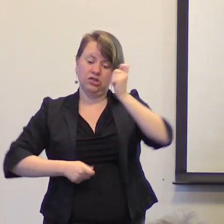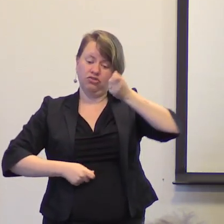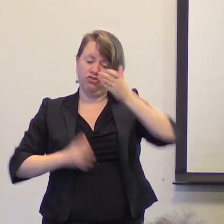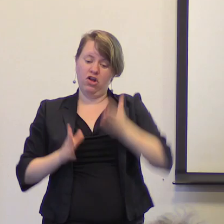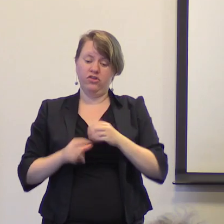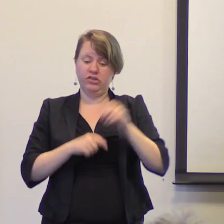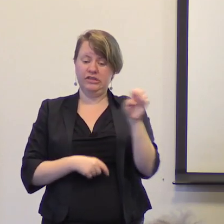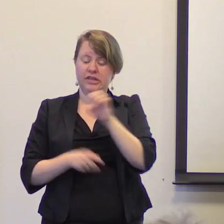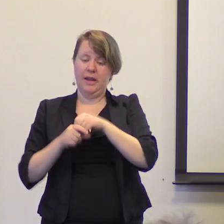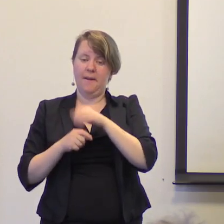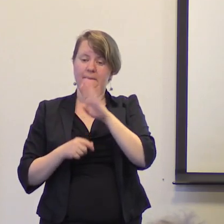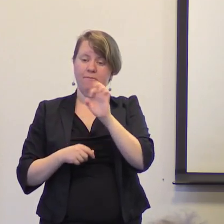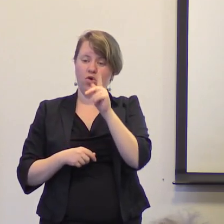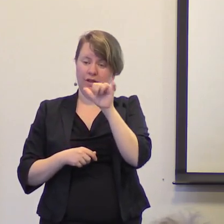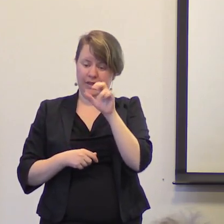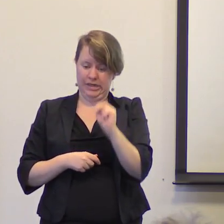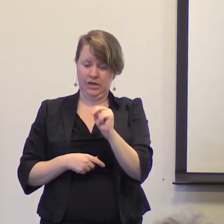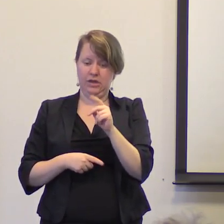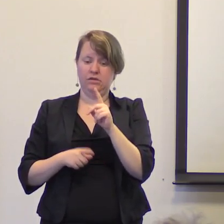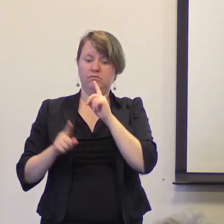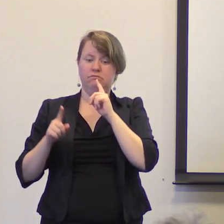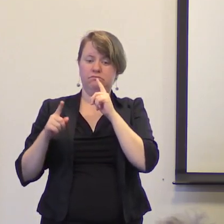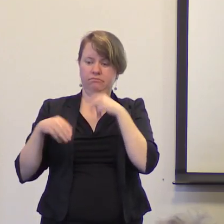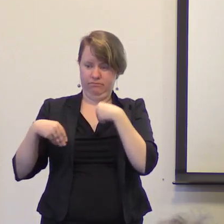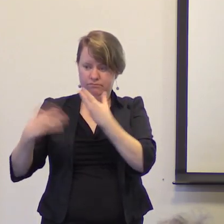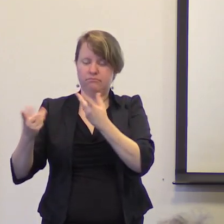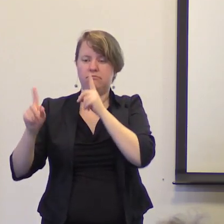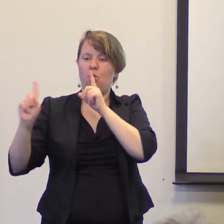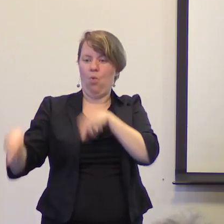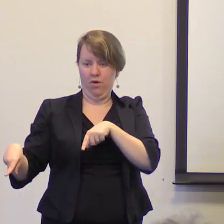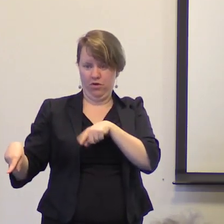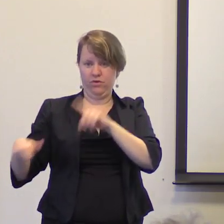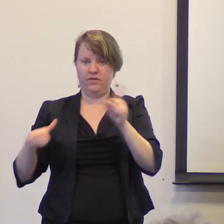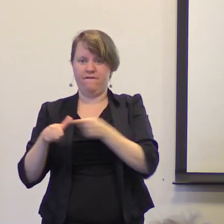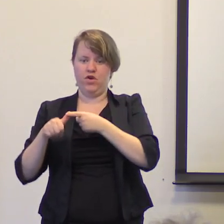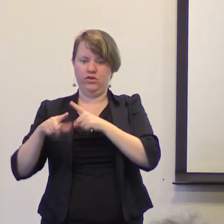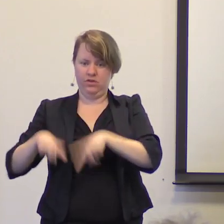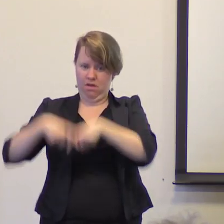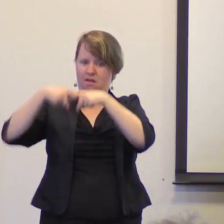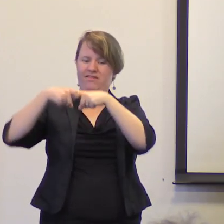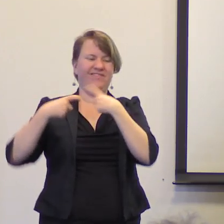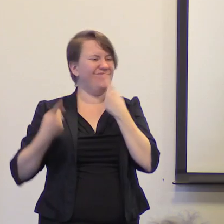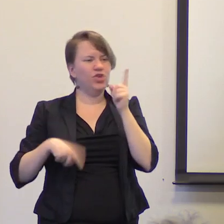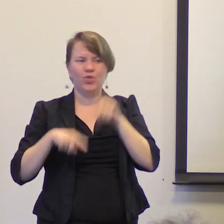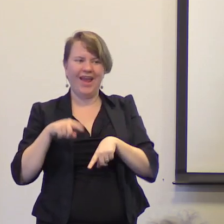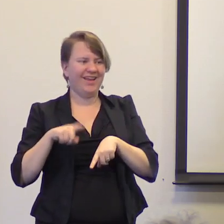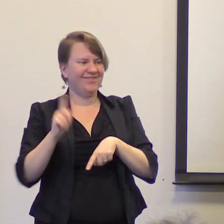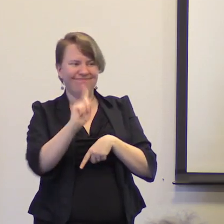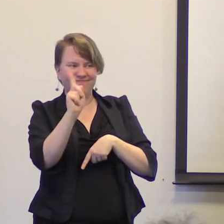Ann Donnelly, issued the order, which was the first restraint, just basically saying you can't do that all of a sudden.